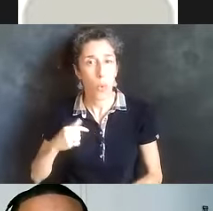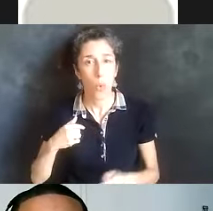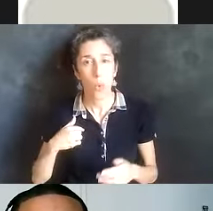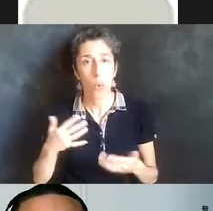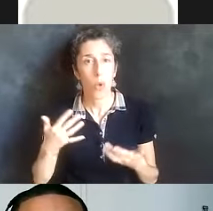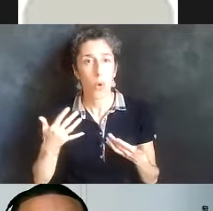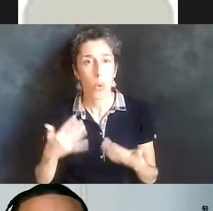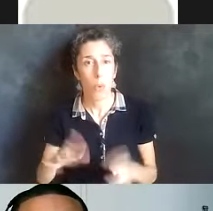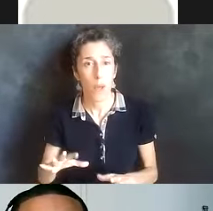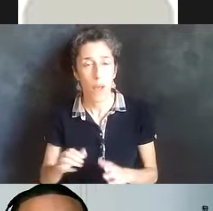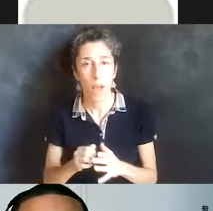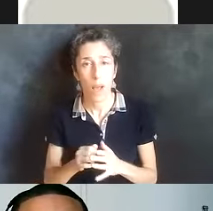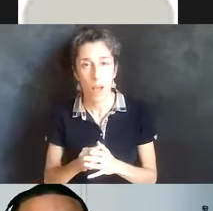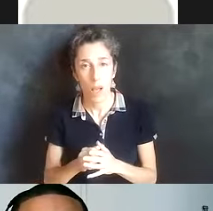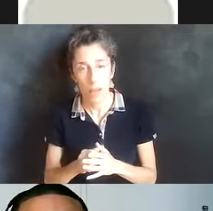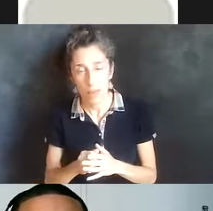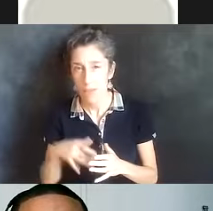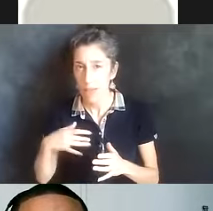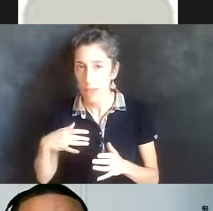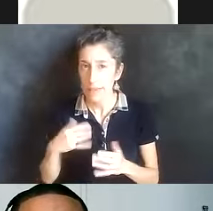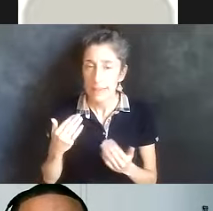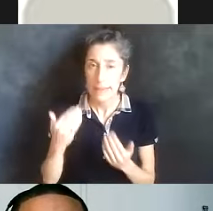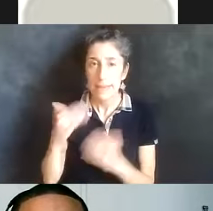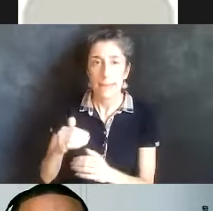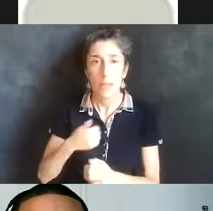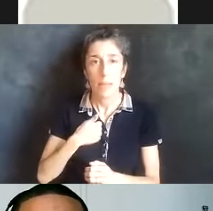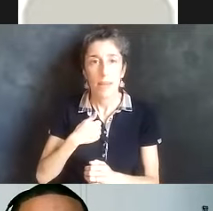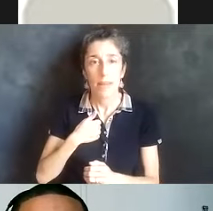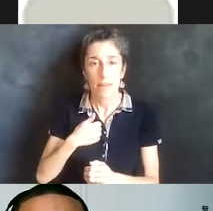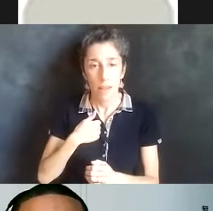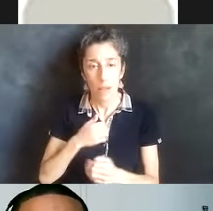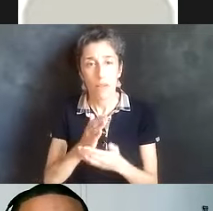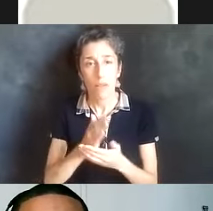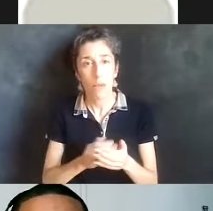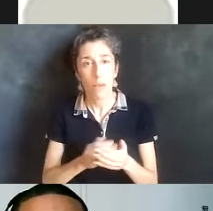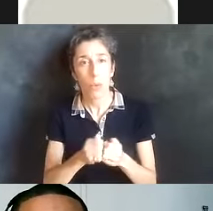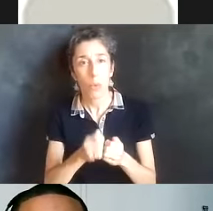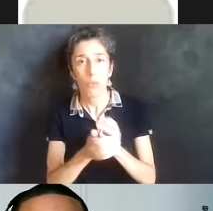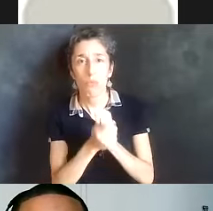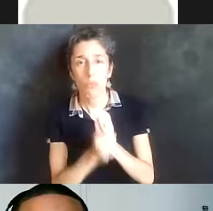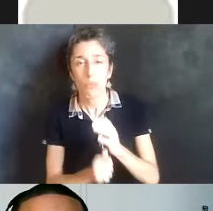native English speakers that I speak with. Native speakers have a significant advantage